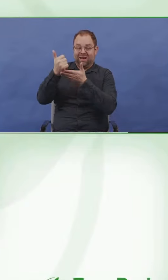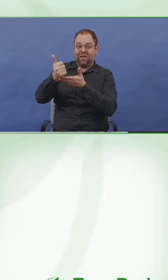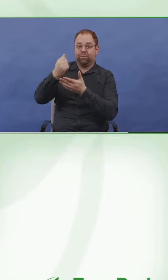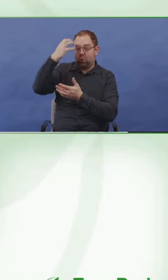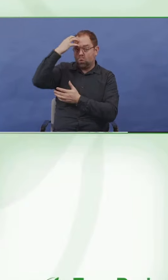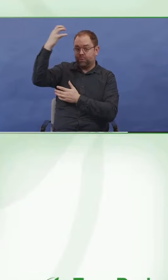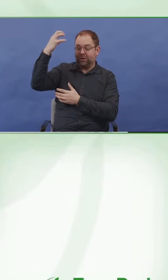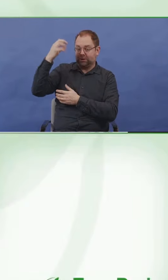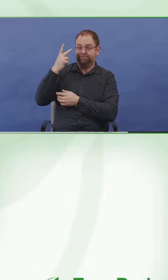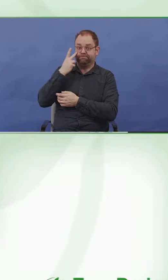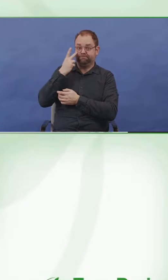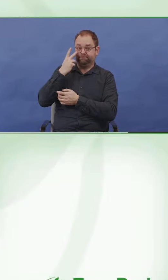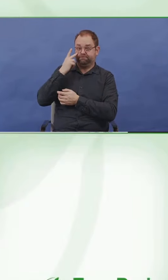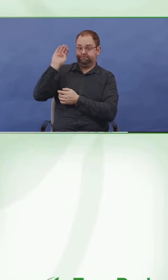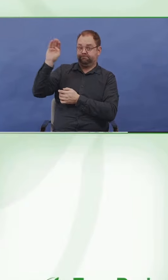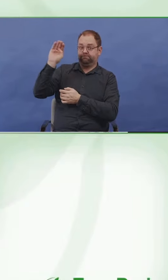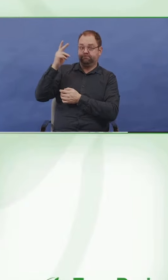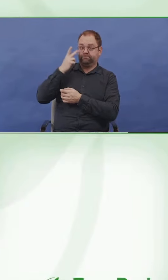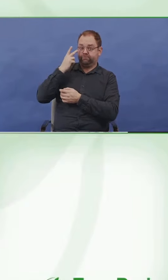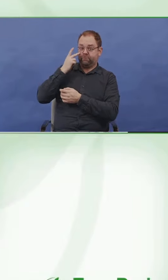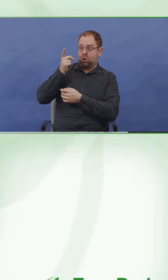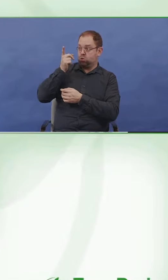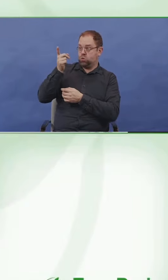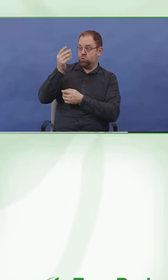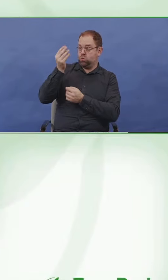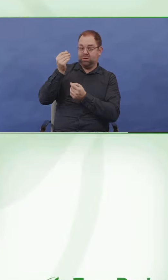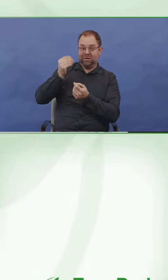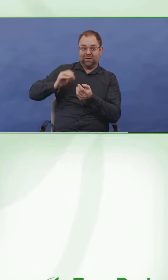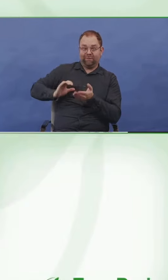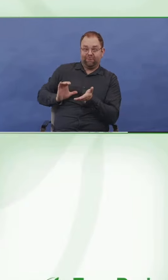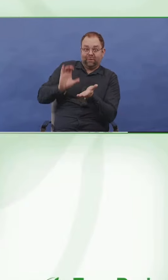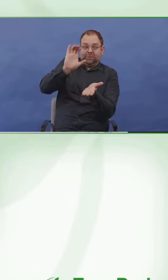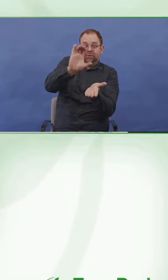I was recently at a conference organised by trade unions where we